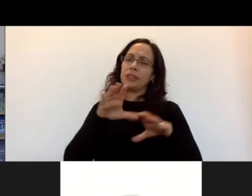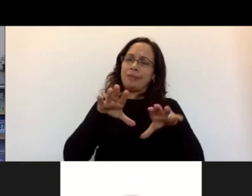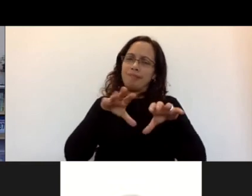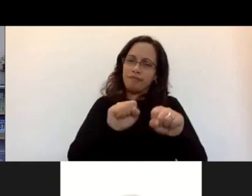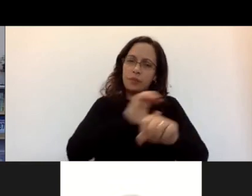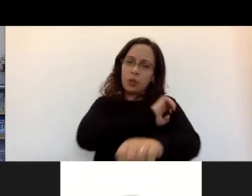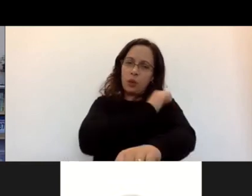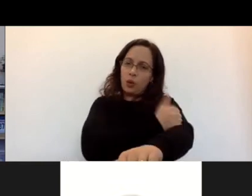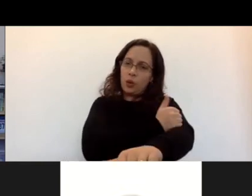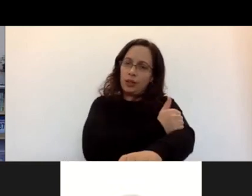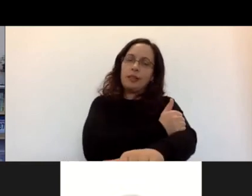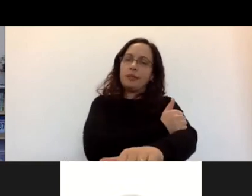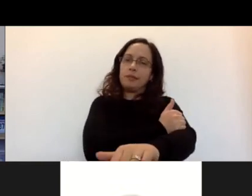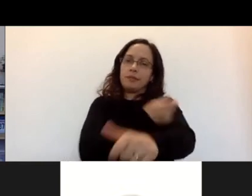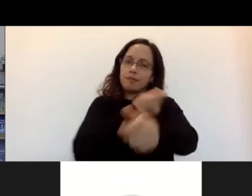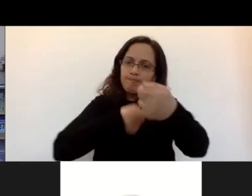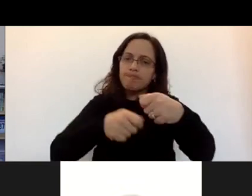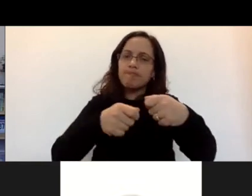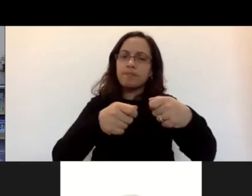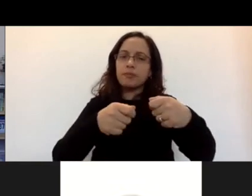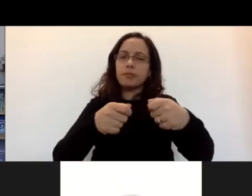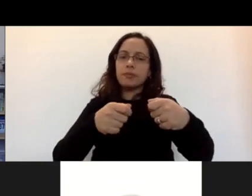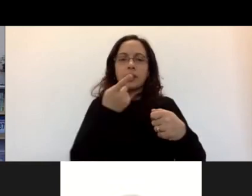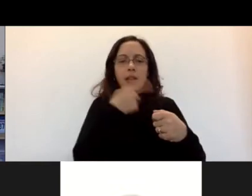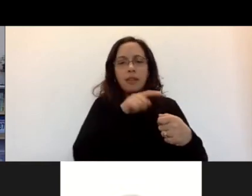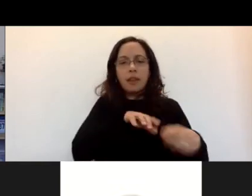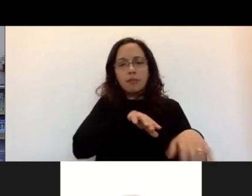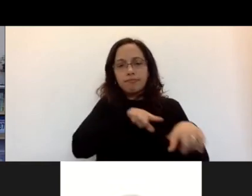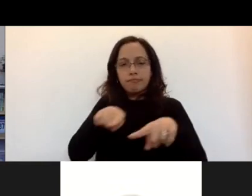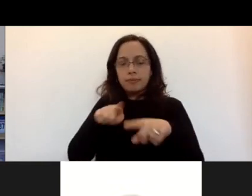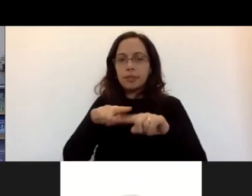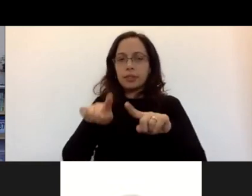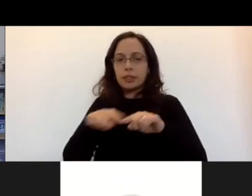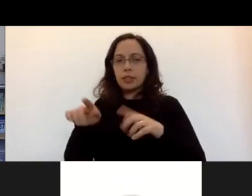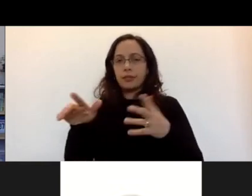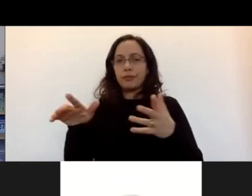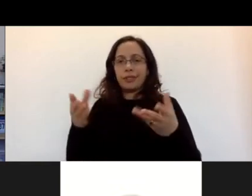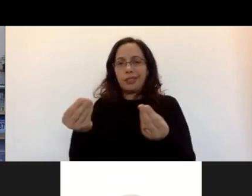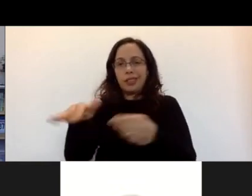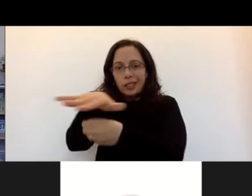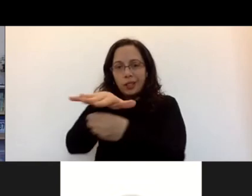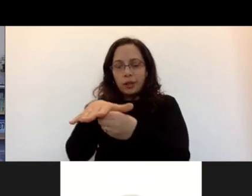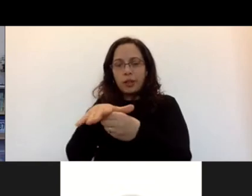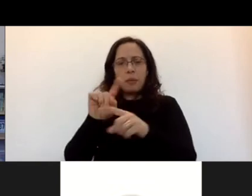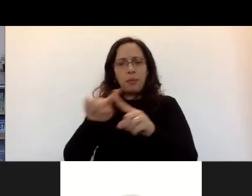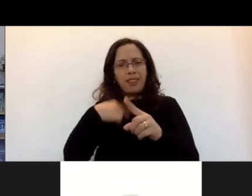themselves across this territory in incredibly destructive ways, um, and I think that you know